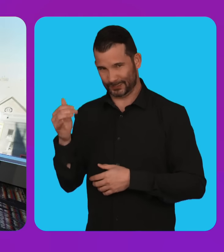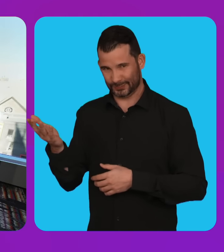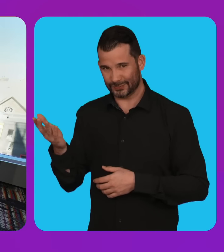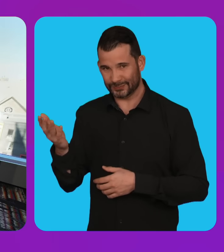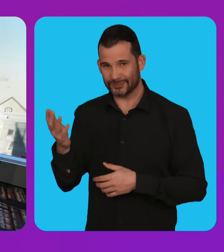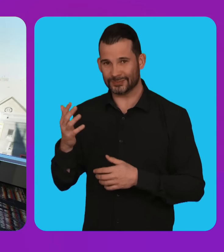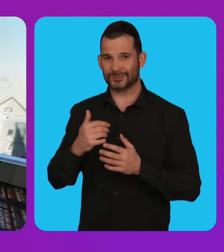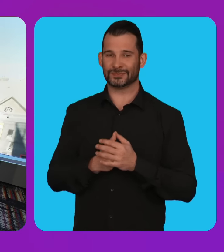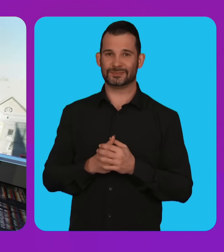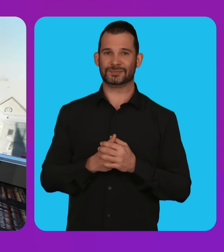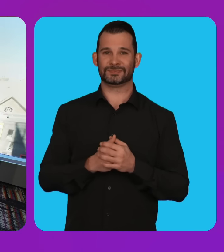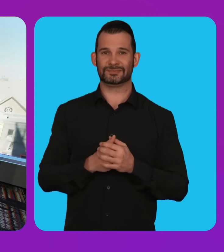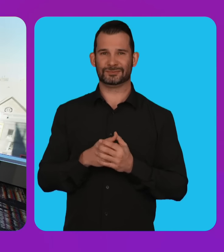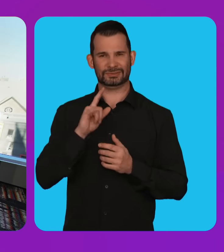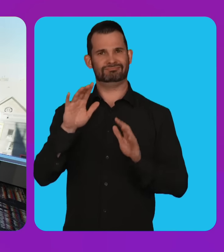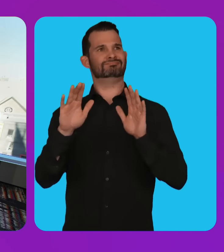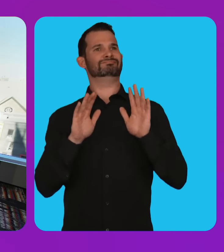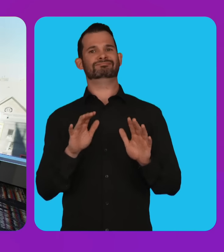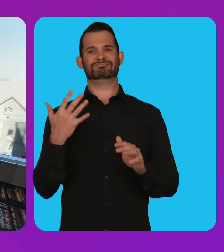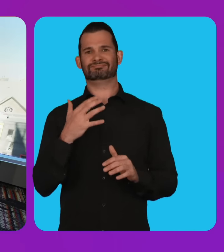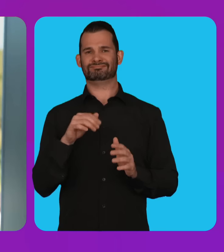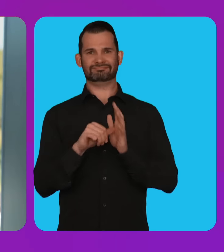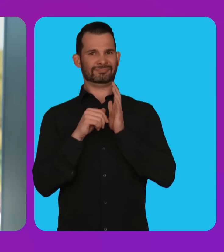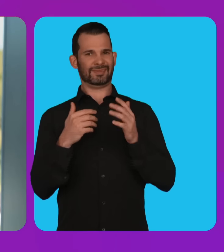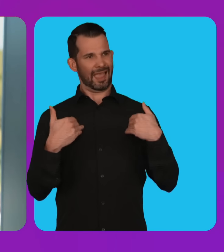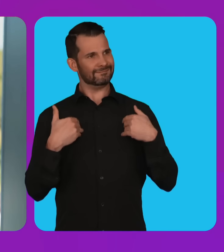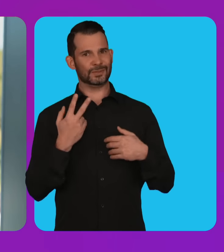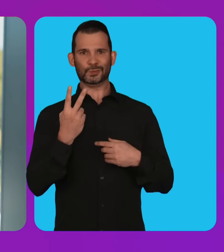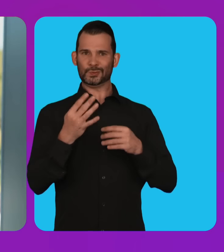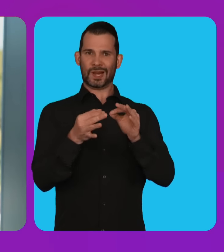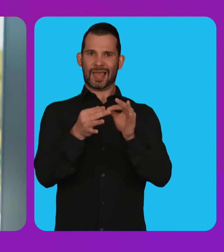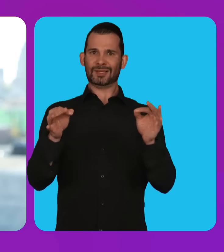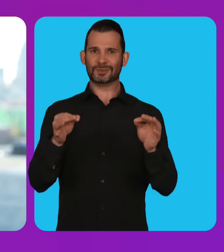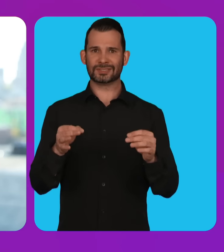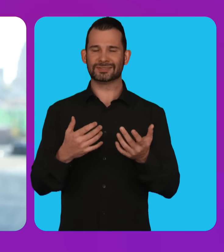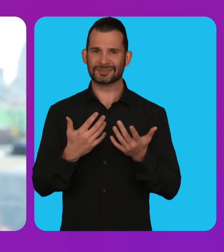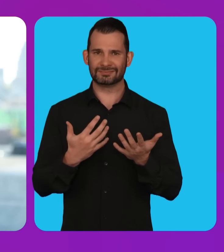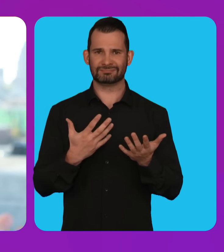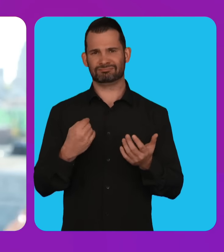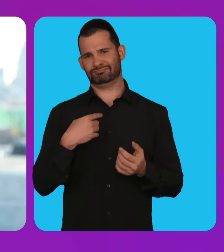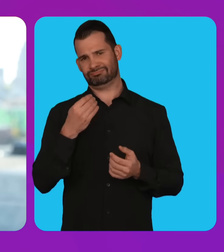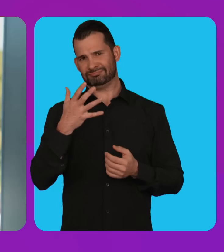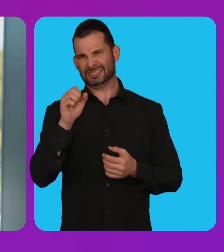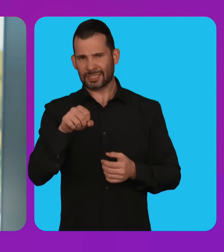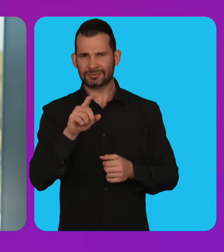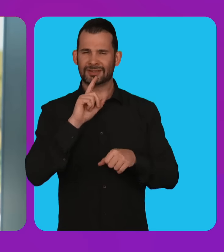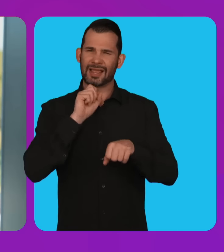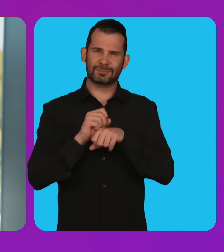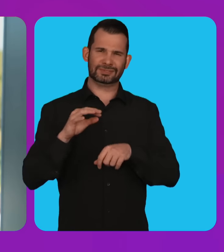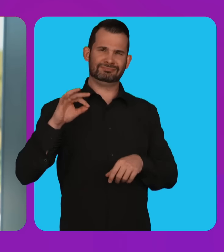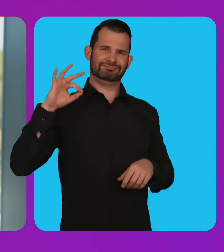It's a marvellous thing having these two languages. And I say, yes, absolutely an asset.